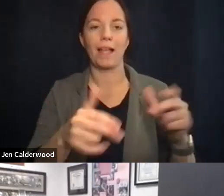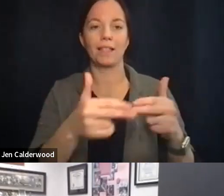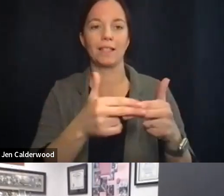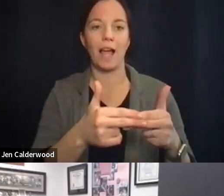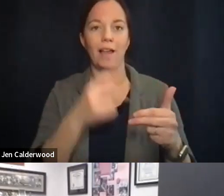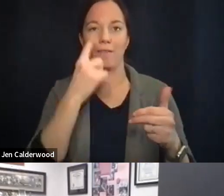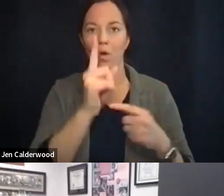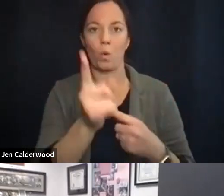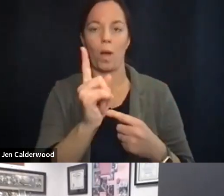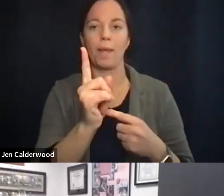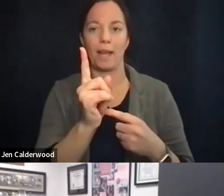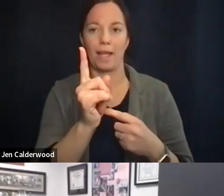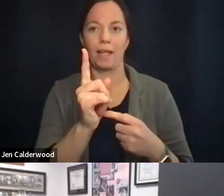Go into that.